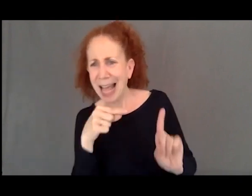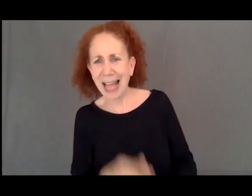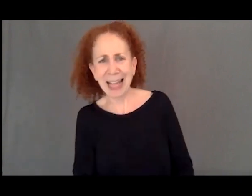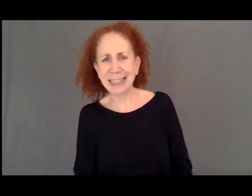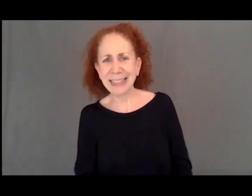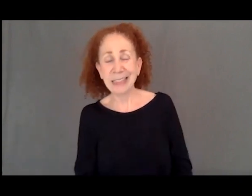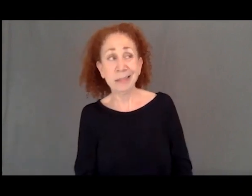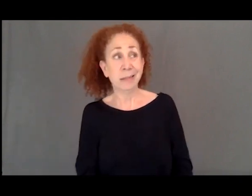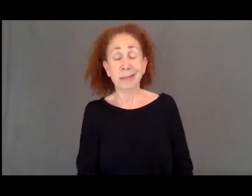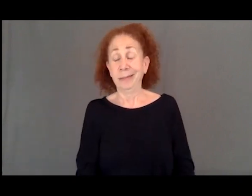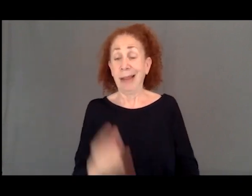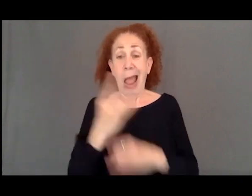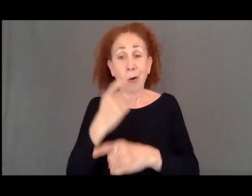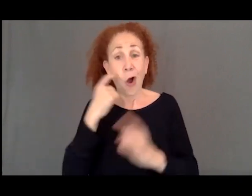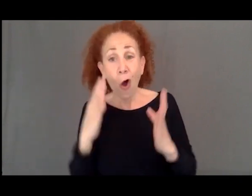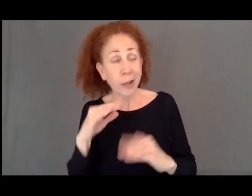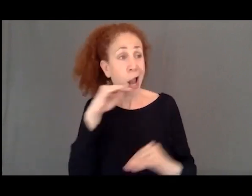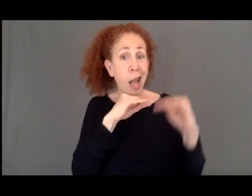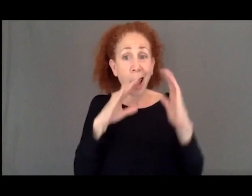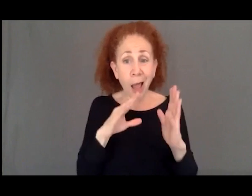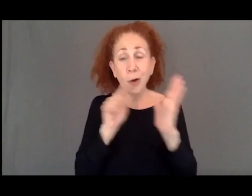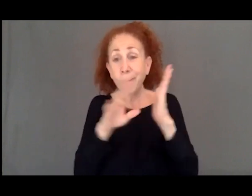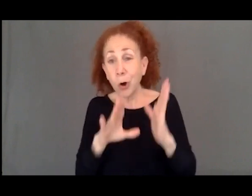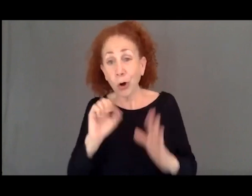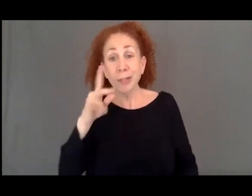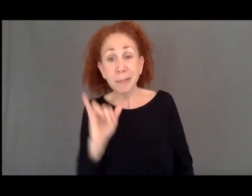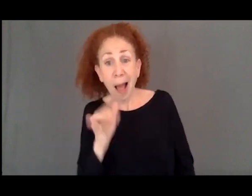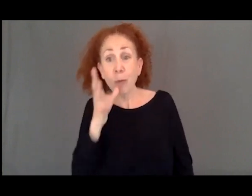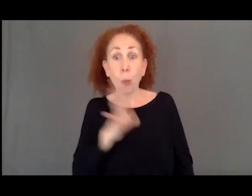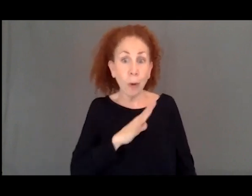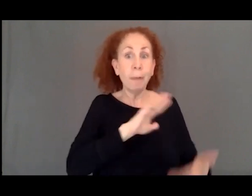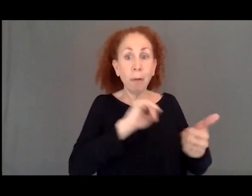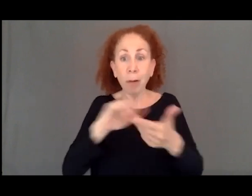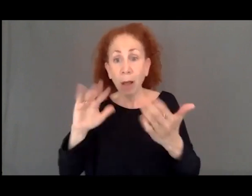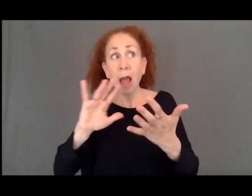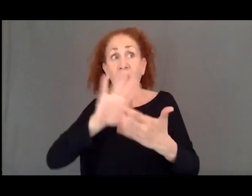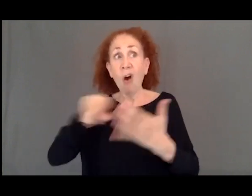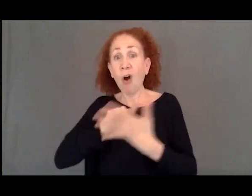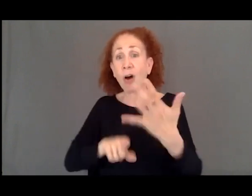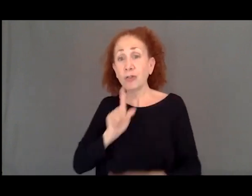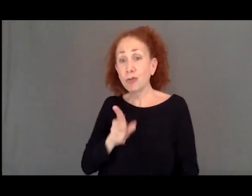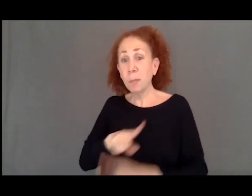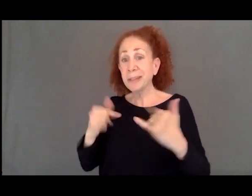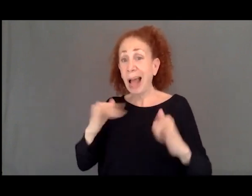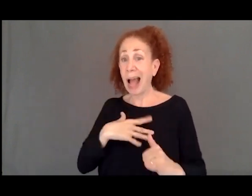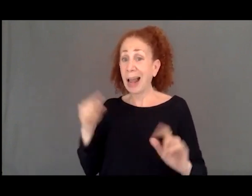He's an alcoholic. He's a liar. He's a murderer. He's a spy. He's a womanizer. All that is true. And yet I like him.